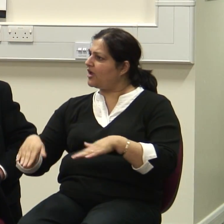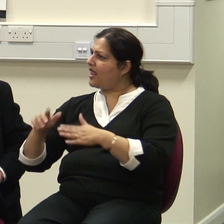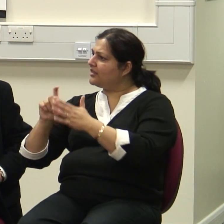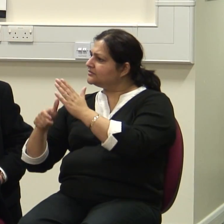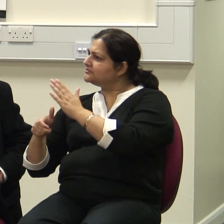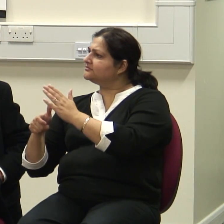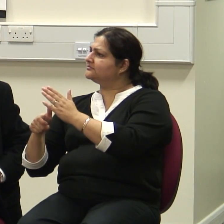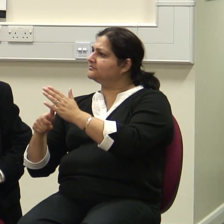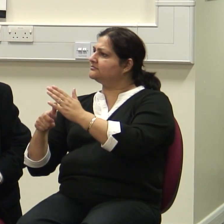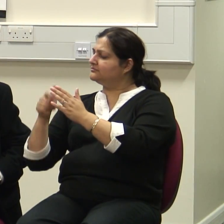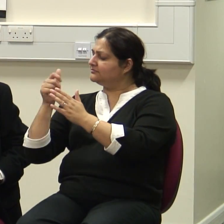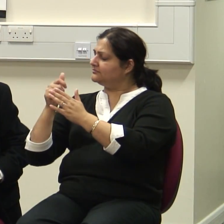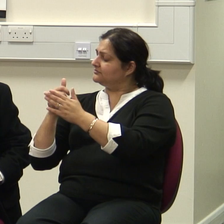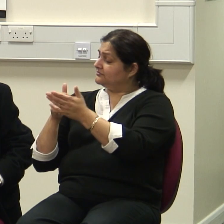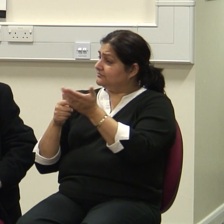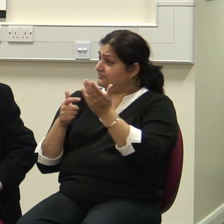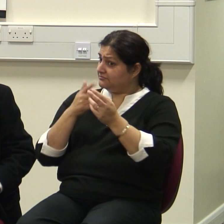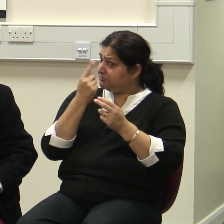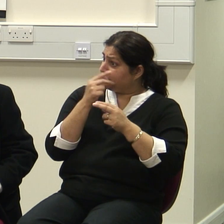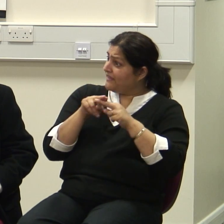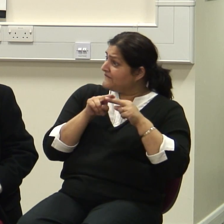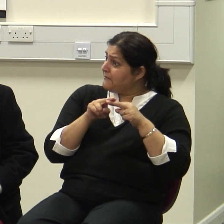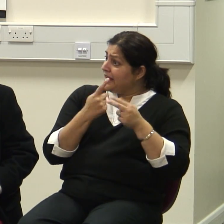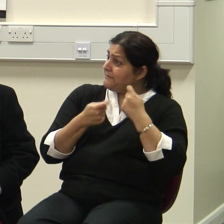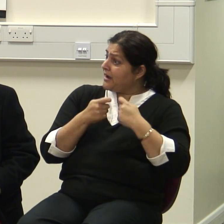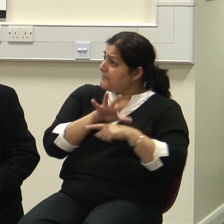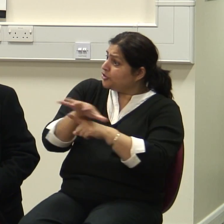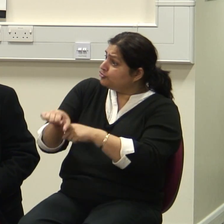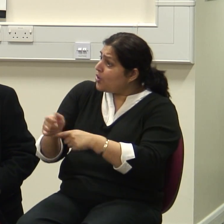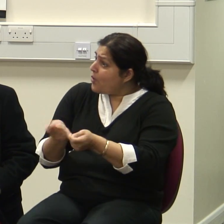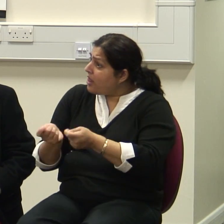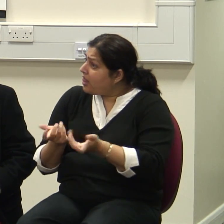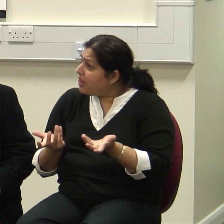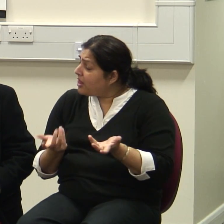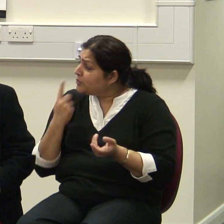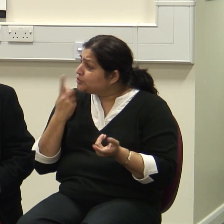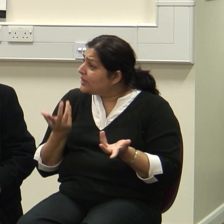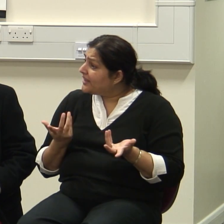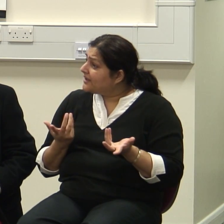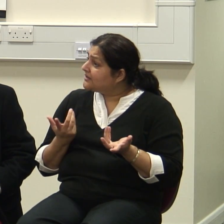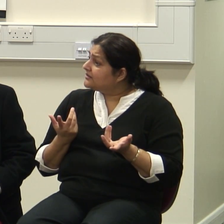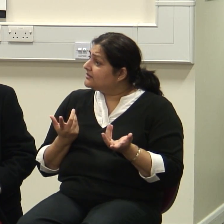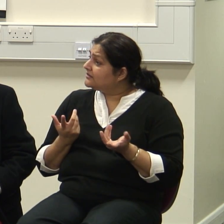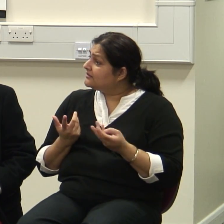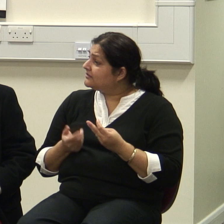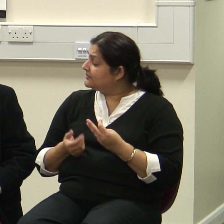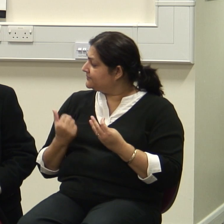I was waiting for some question like that because this very much belongs to the discussion.